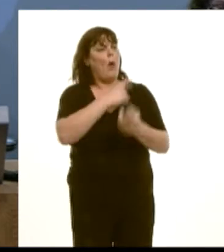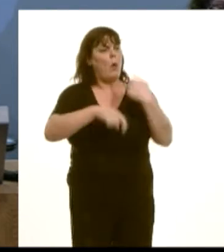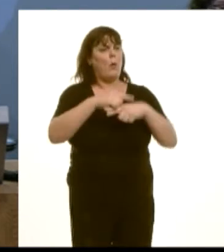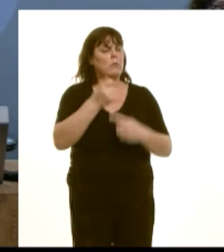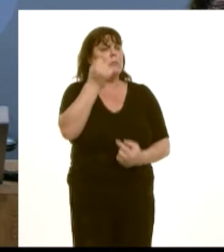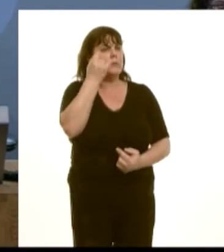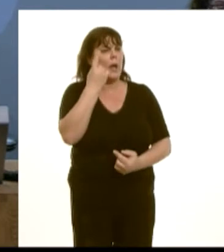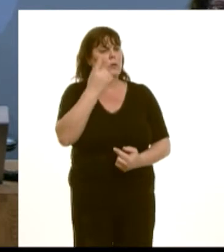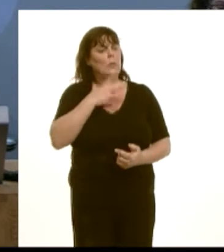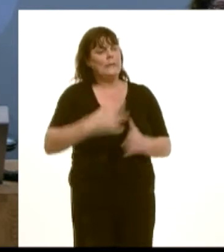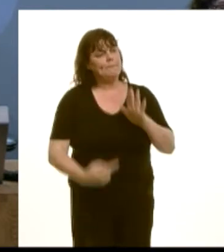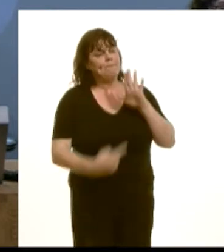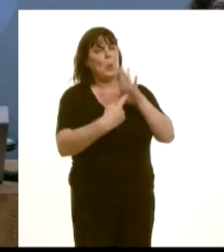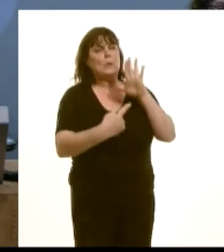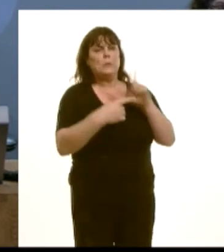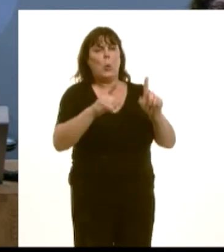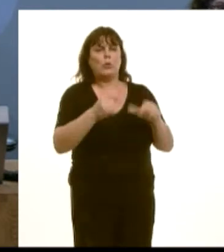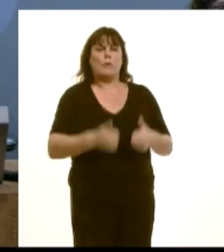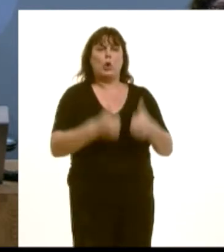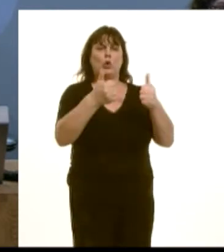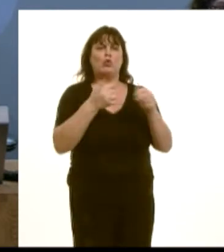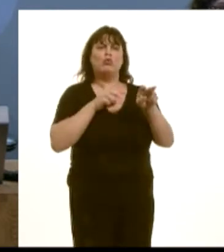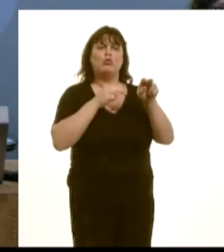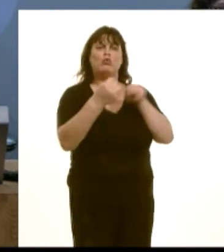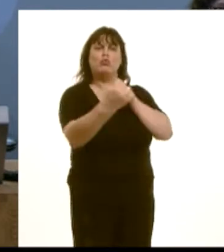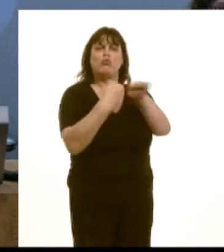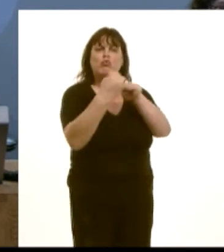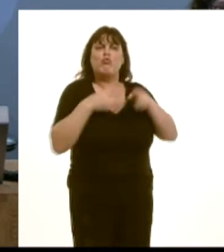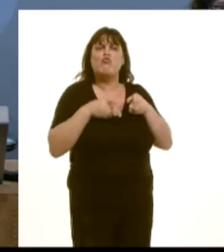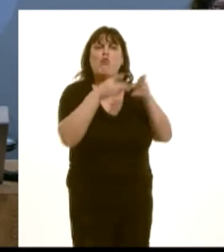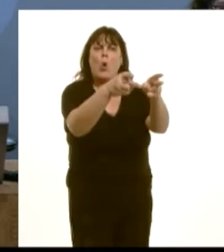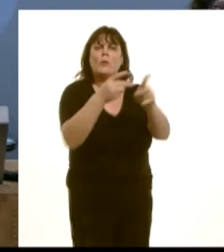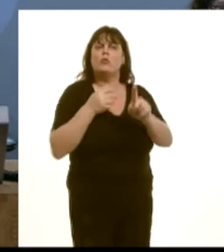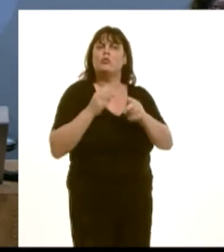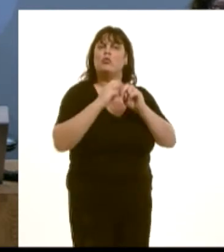transport links that will enable areas of Wales to regenerate and create greater economic